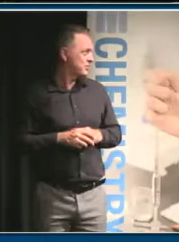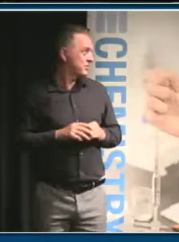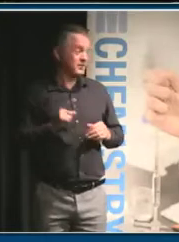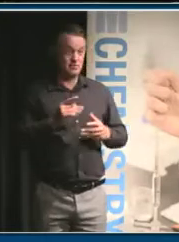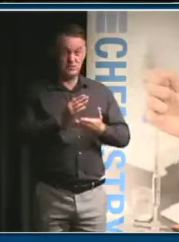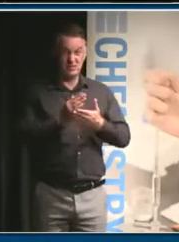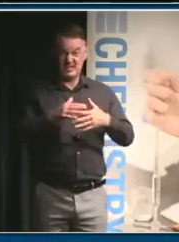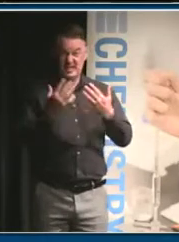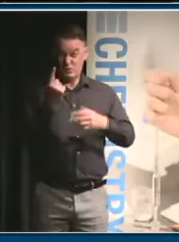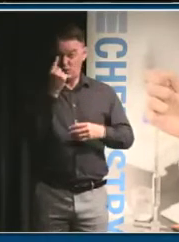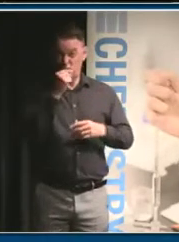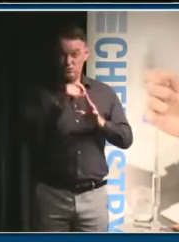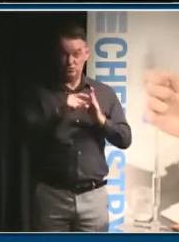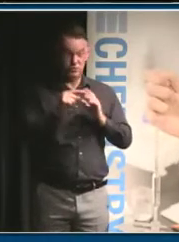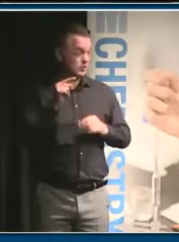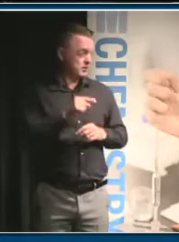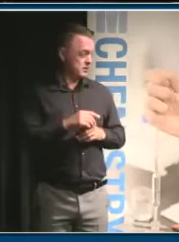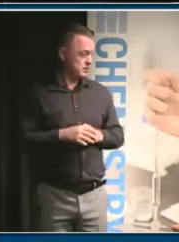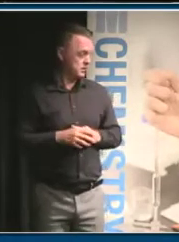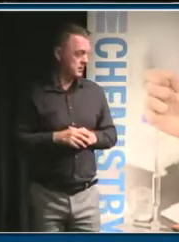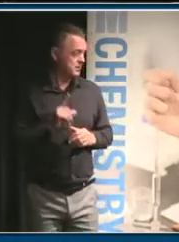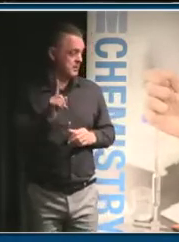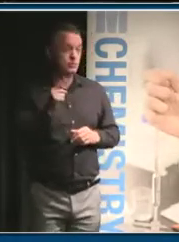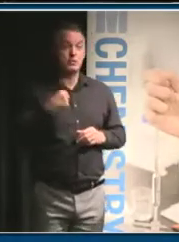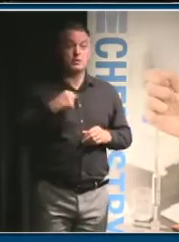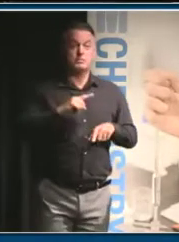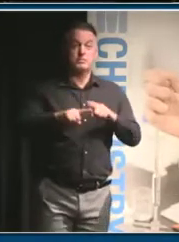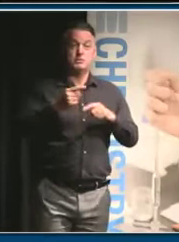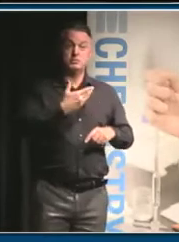could have done, all right and so but what I’m most proud of with this is what I call